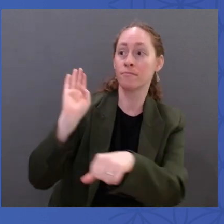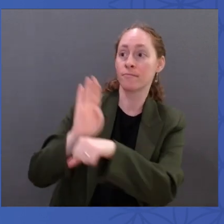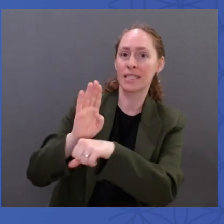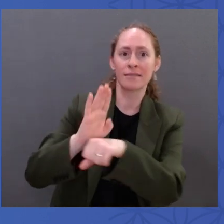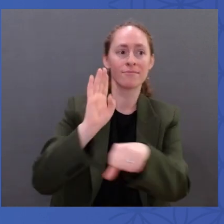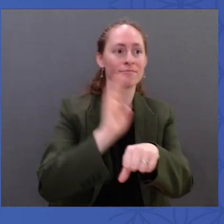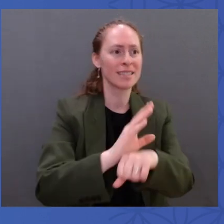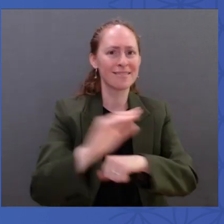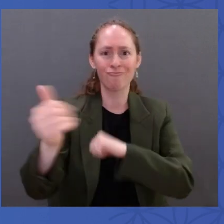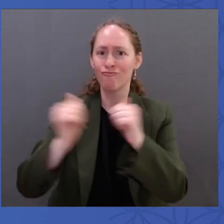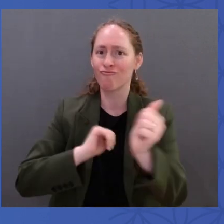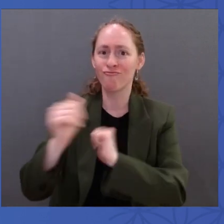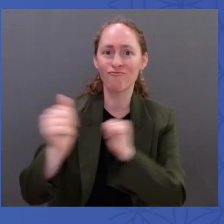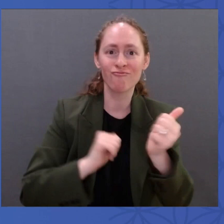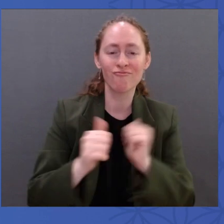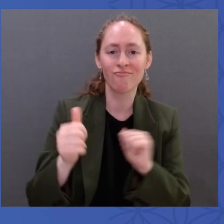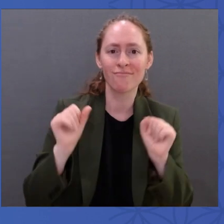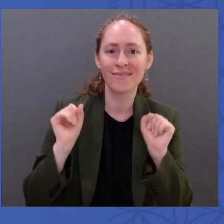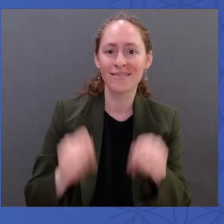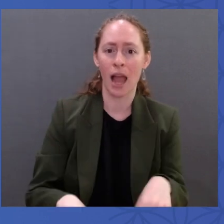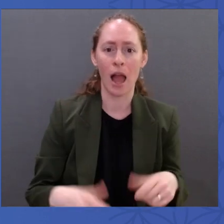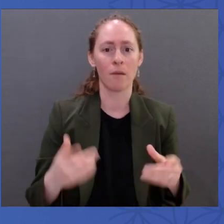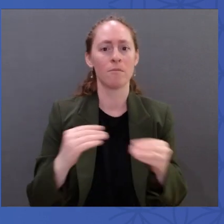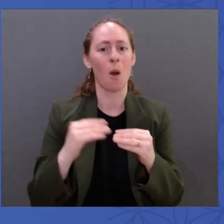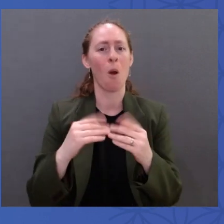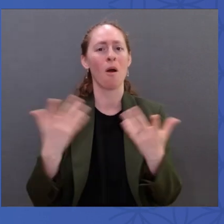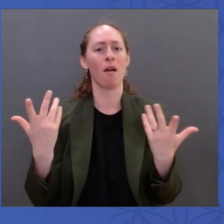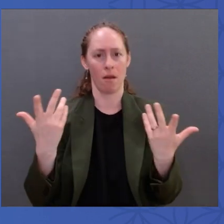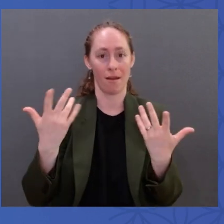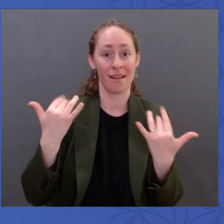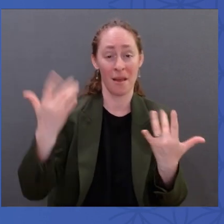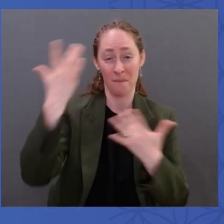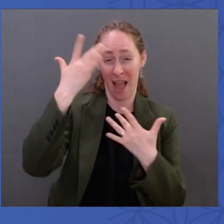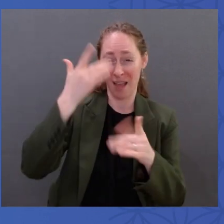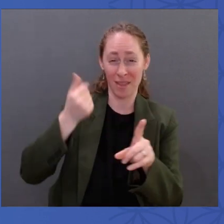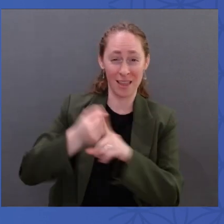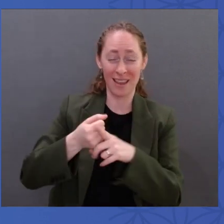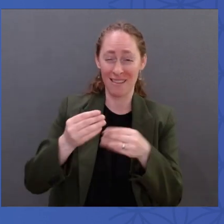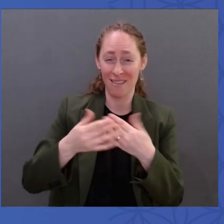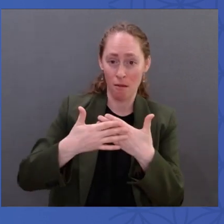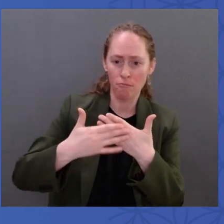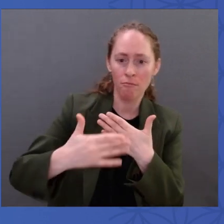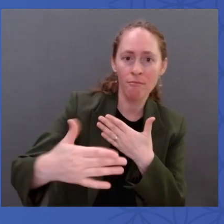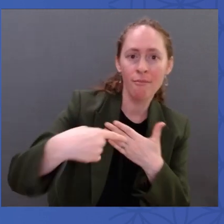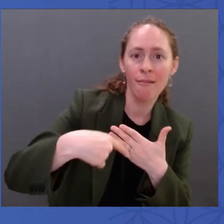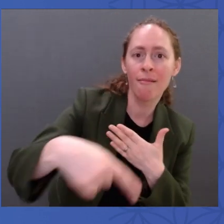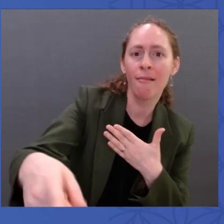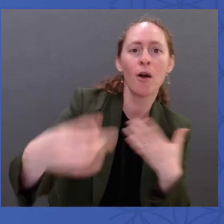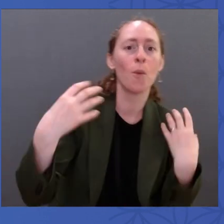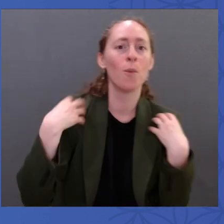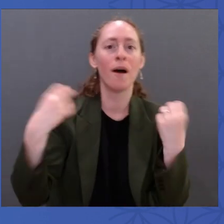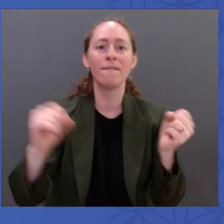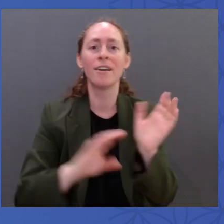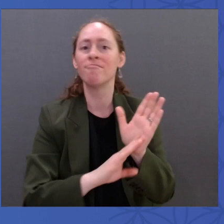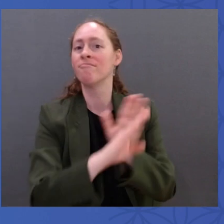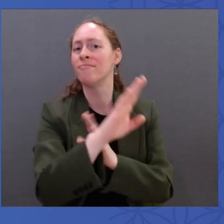for sustainable and inclusive growth of the region. It is most encouraging that the United States